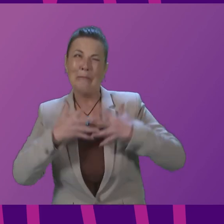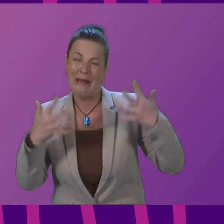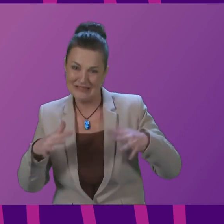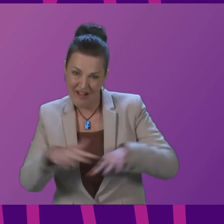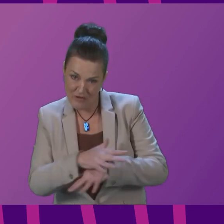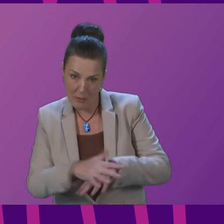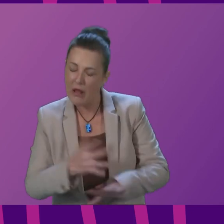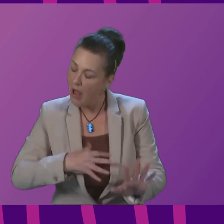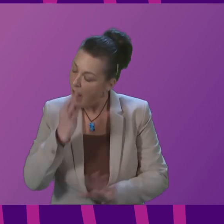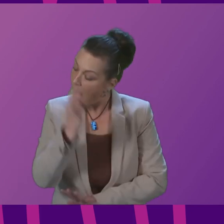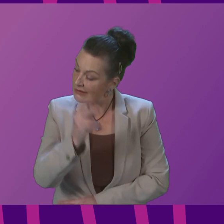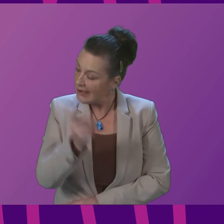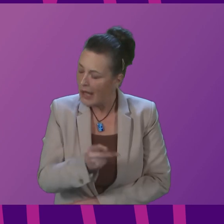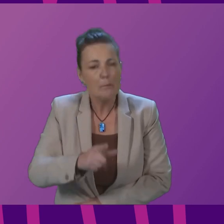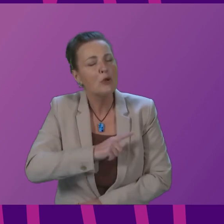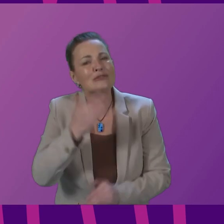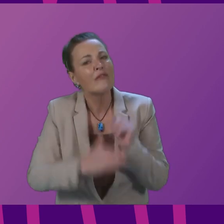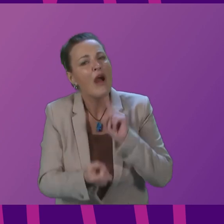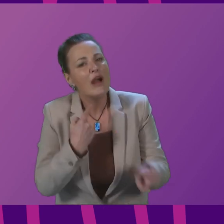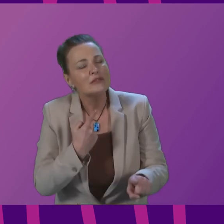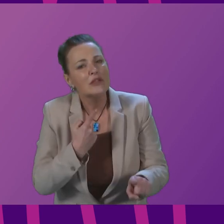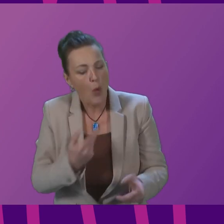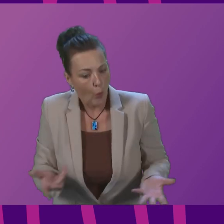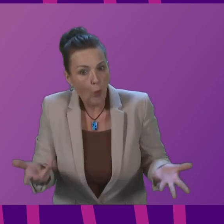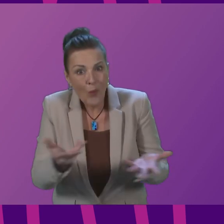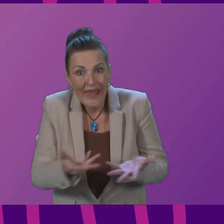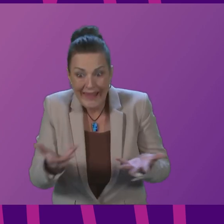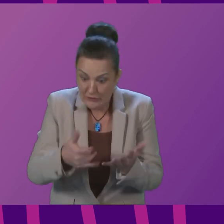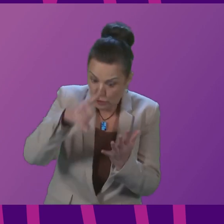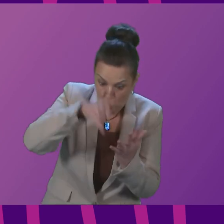I will also ask again, because she did not answer: where has that document gone?